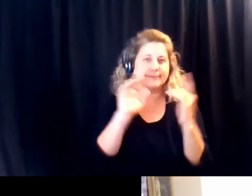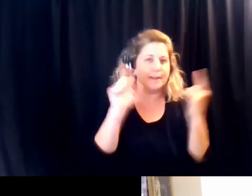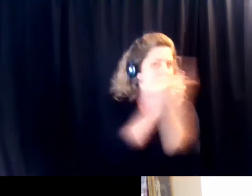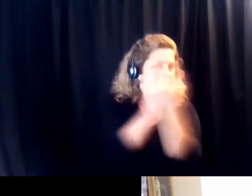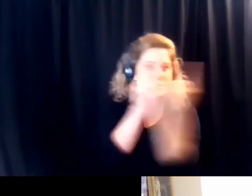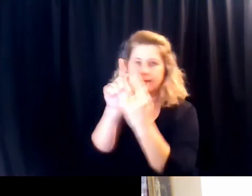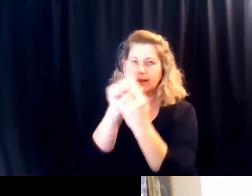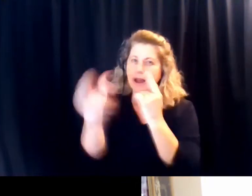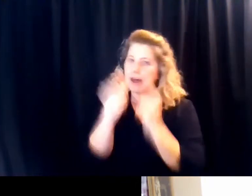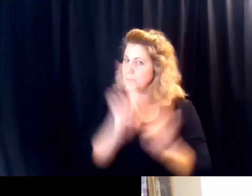Judith Heumann: You grow as you do.